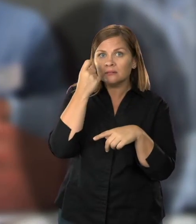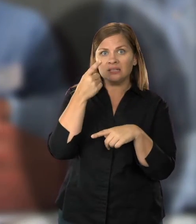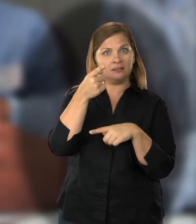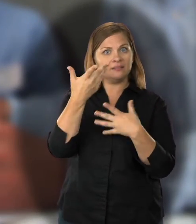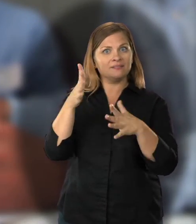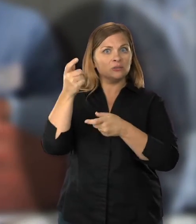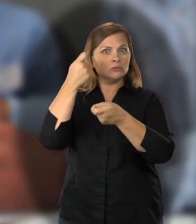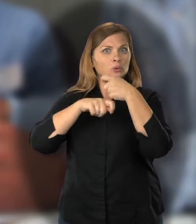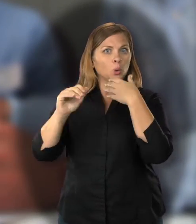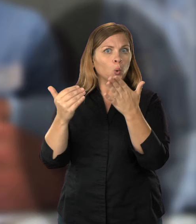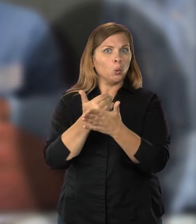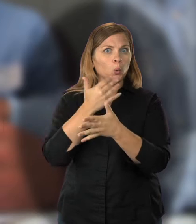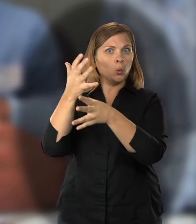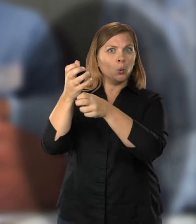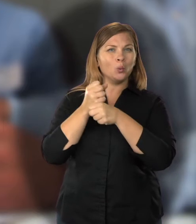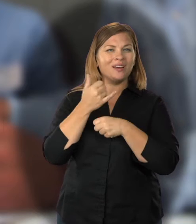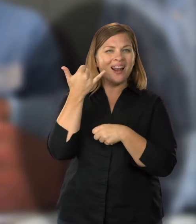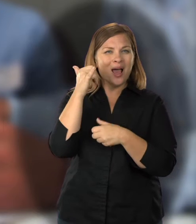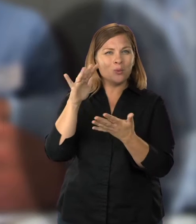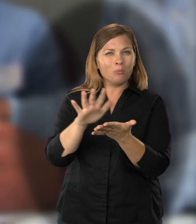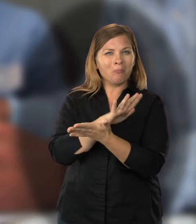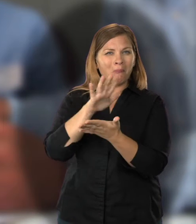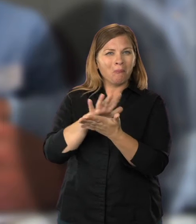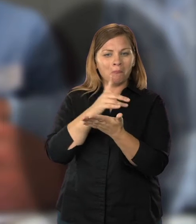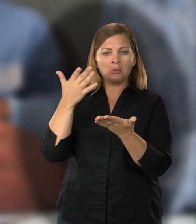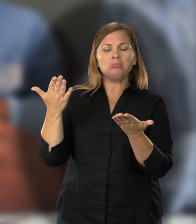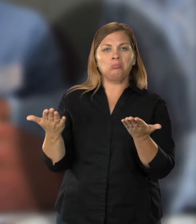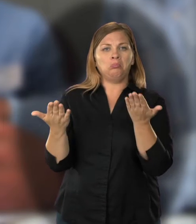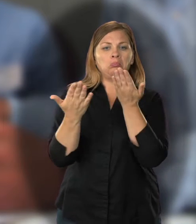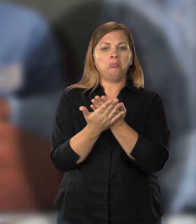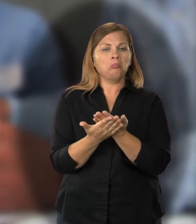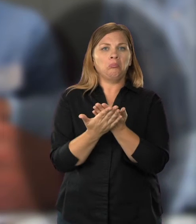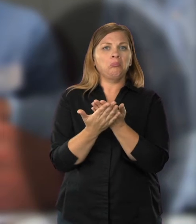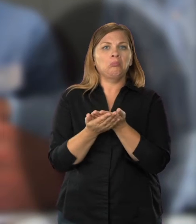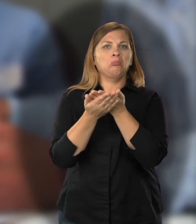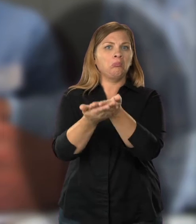or Minnesota state ID card with your current name and address.